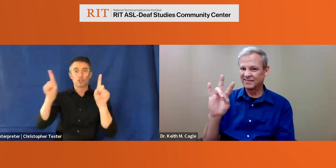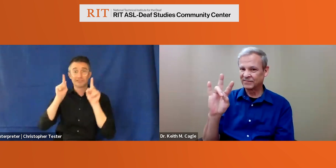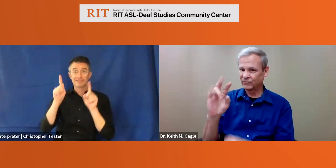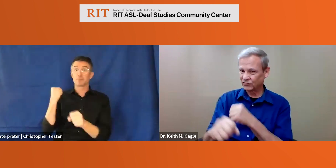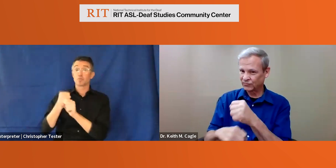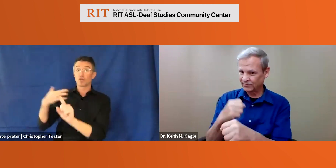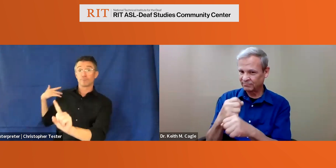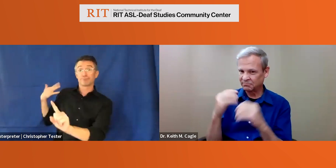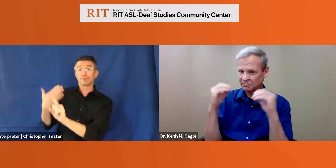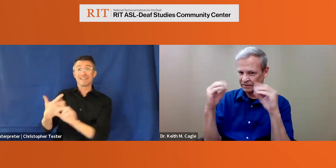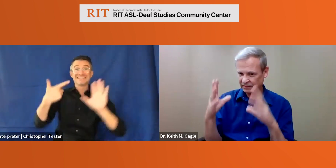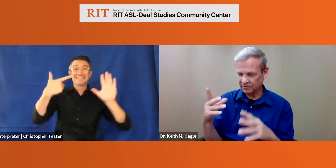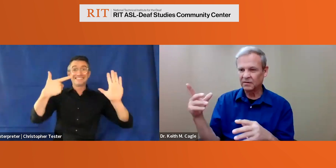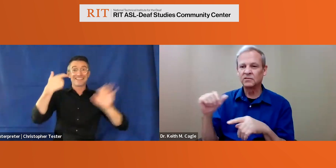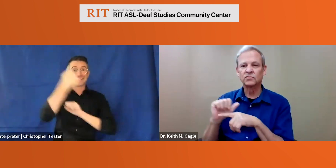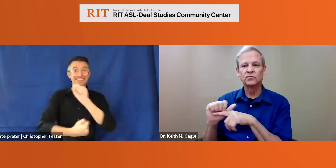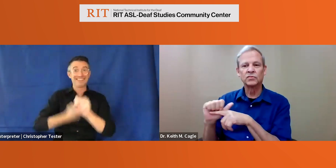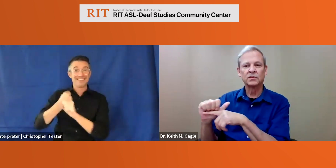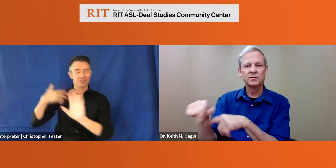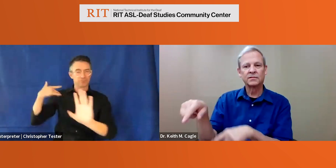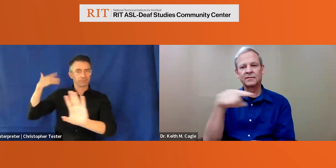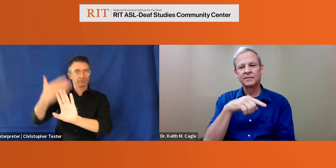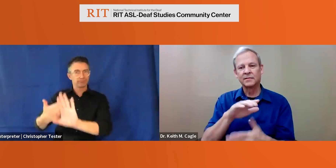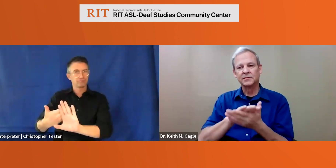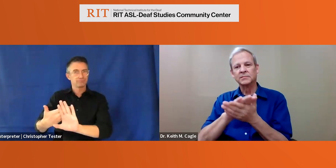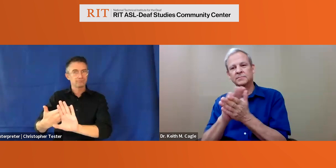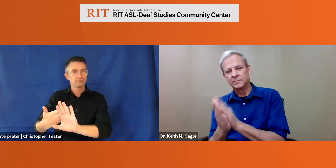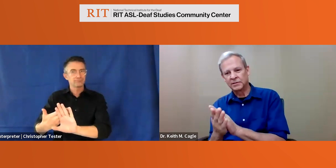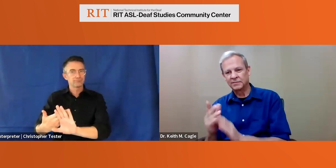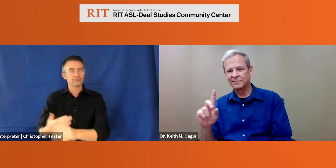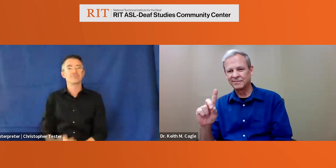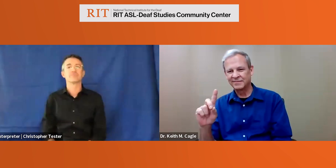and he has been there since 2017.